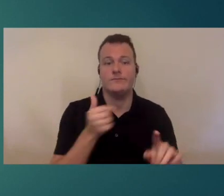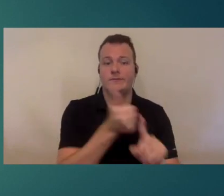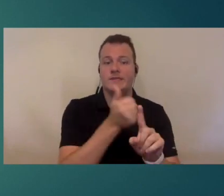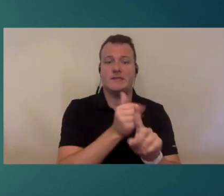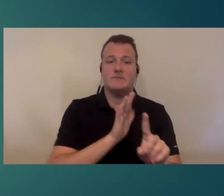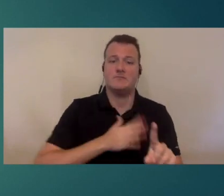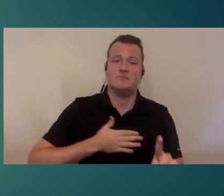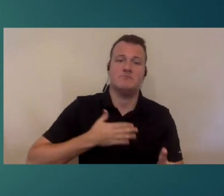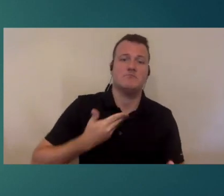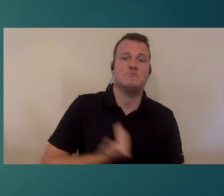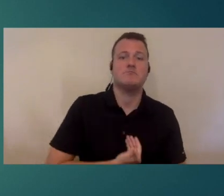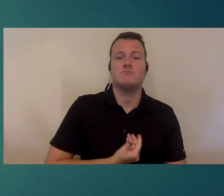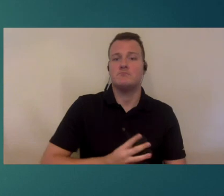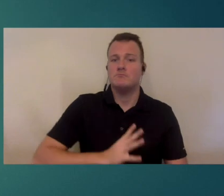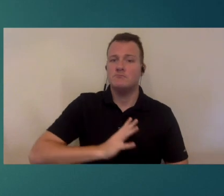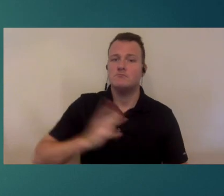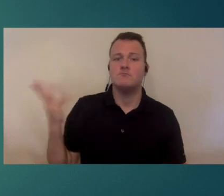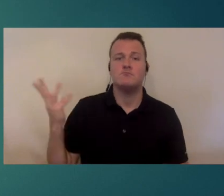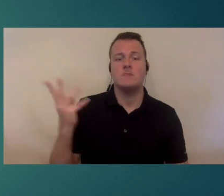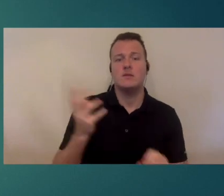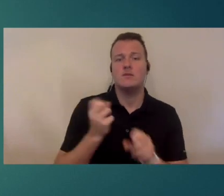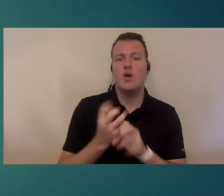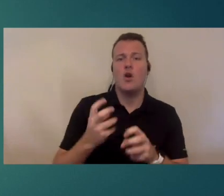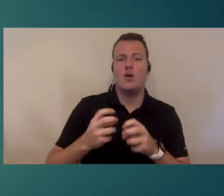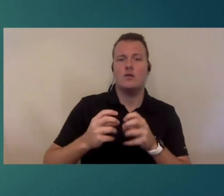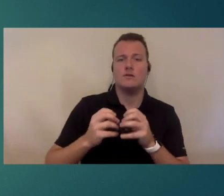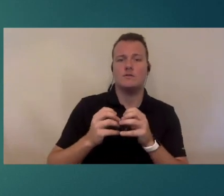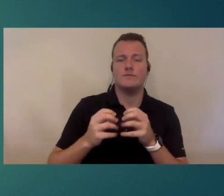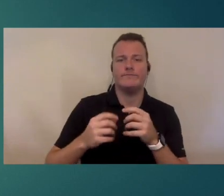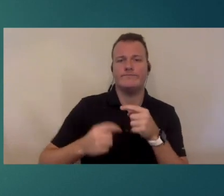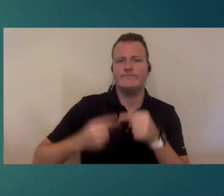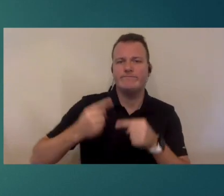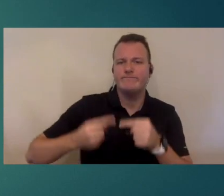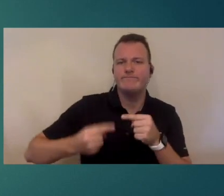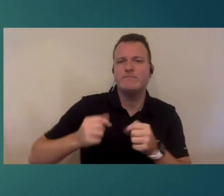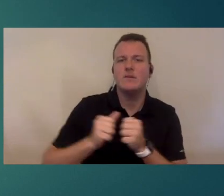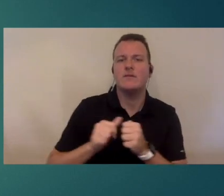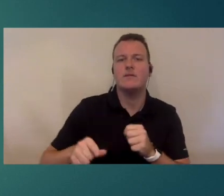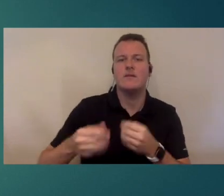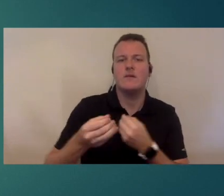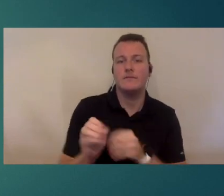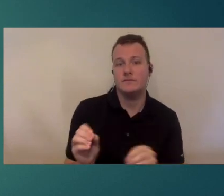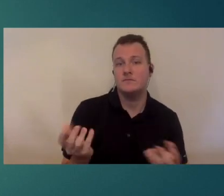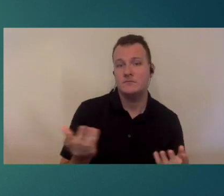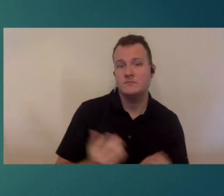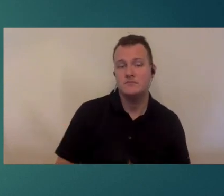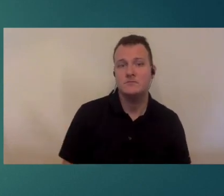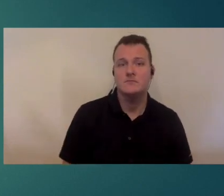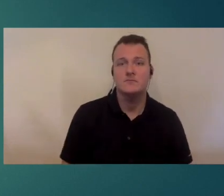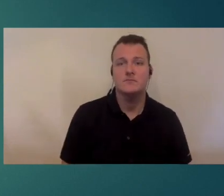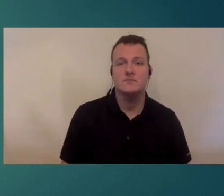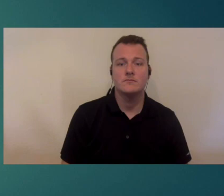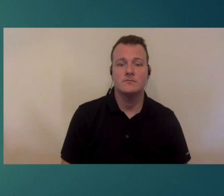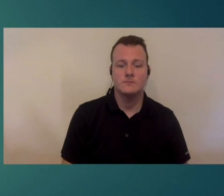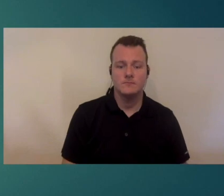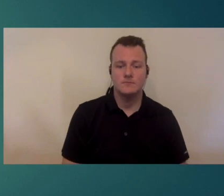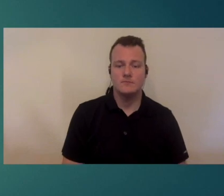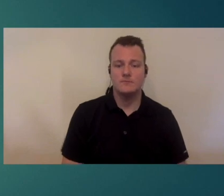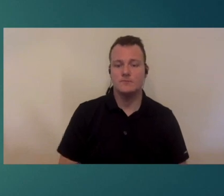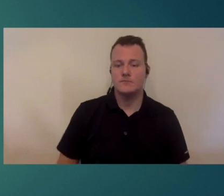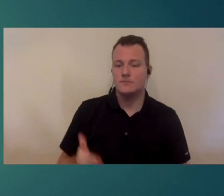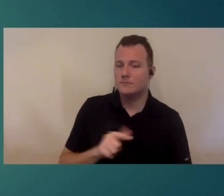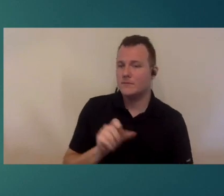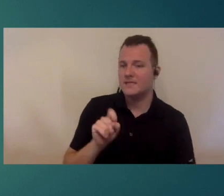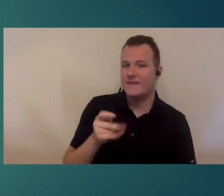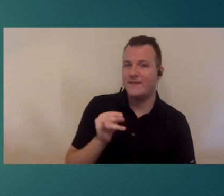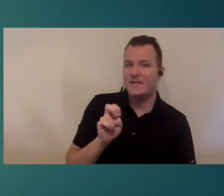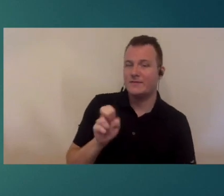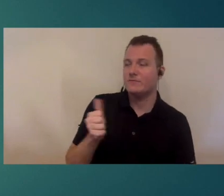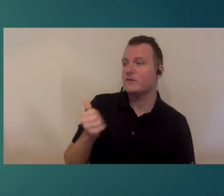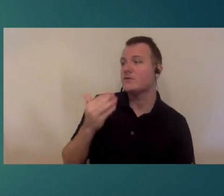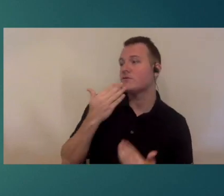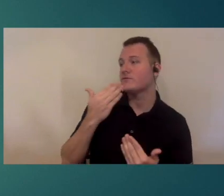very upset, and you know, causing tension in the office. Thank you. That's it. Both